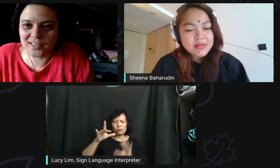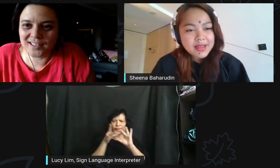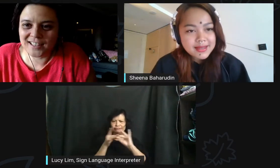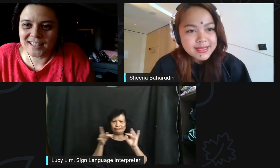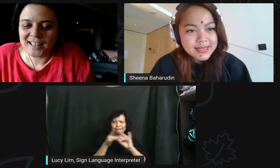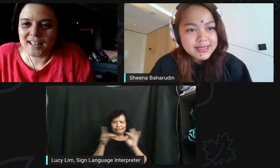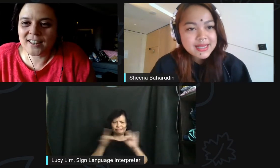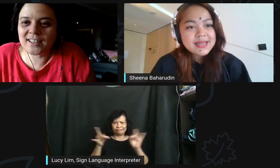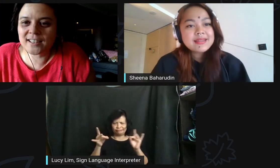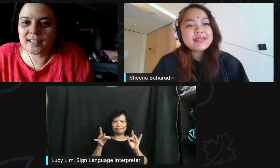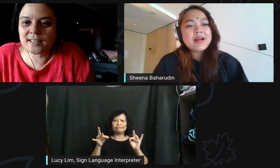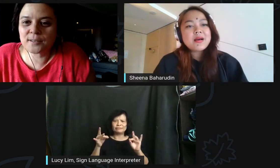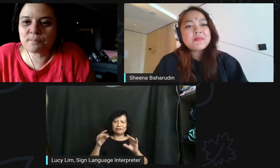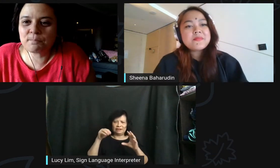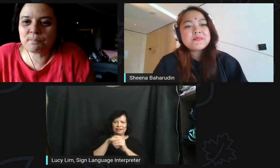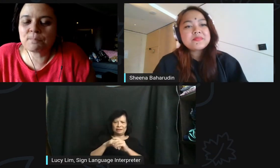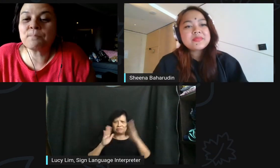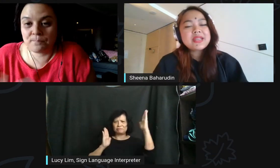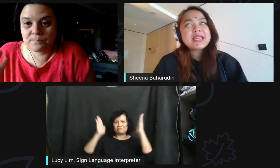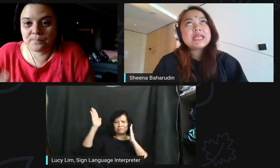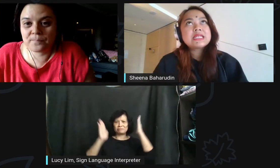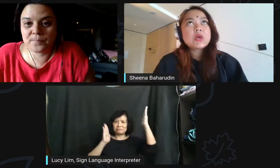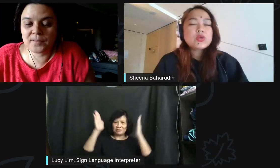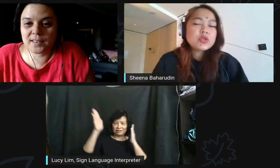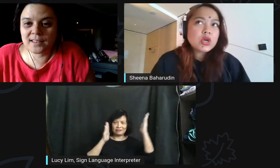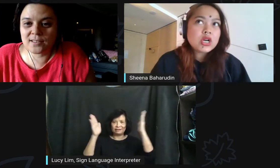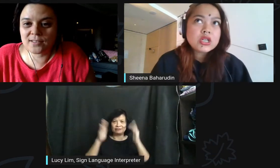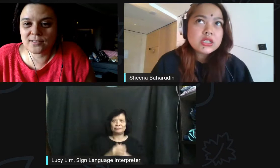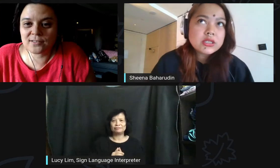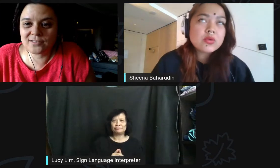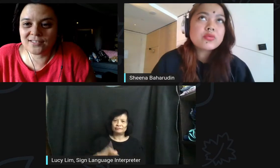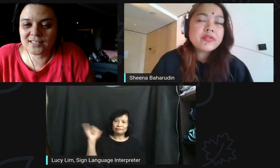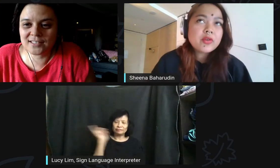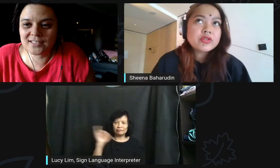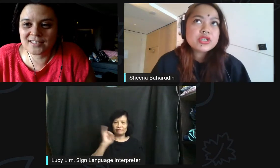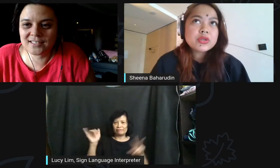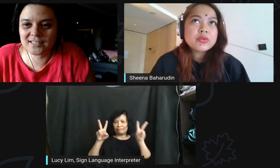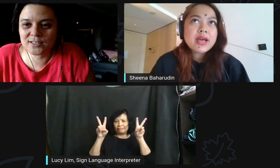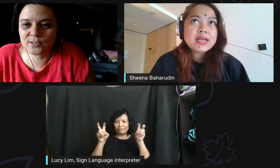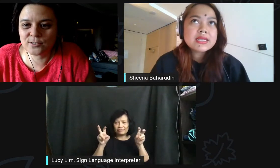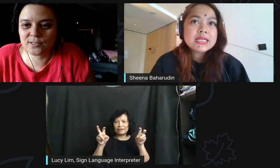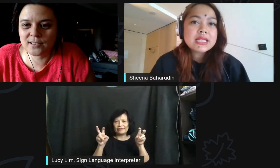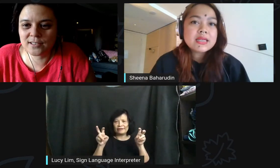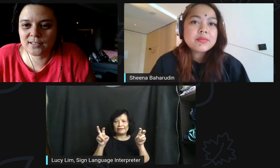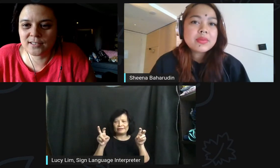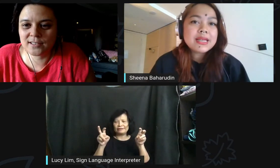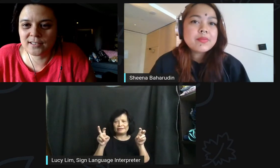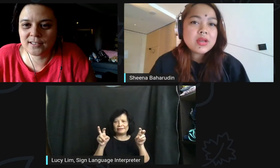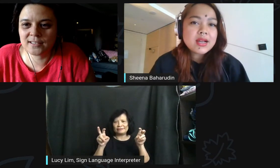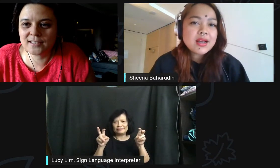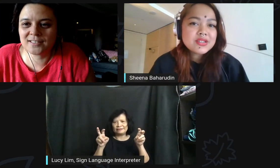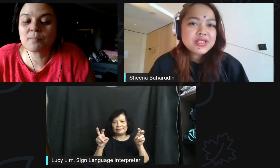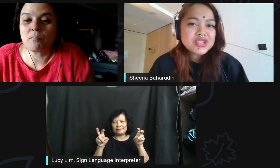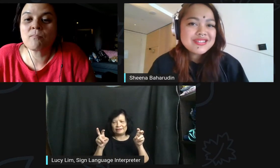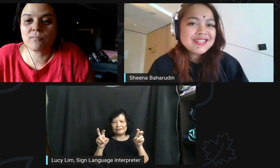Yes. It is also called or referred to as the 'penglipur lara' tradition.